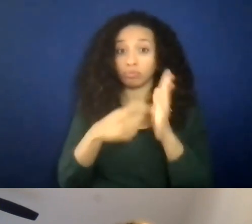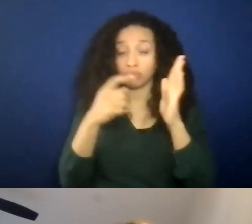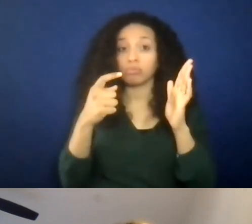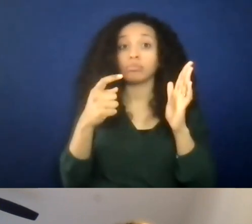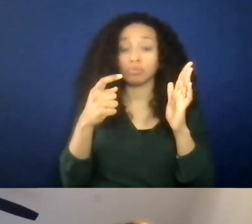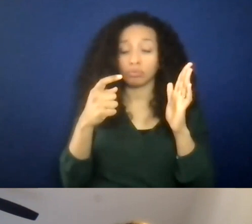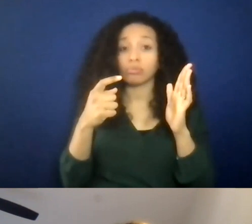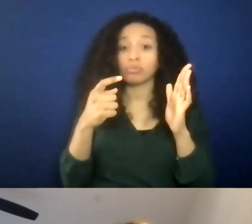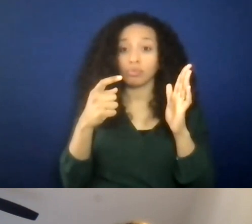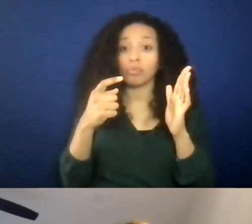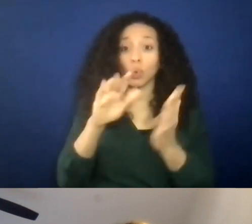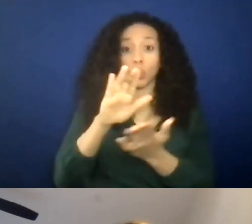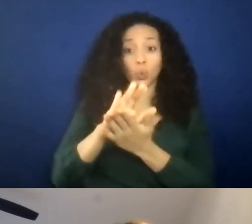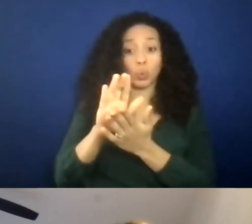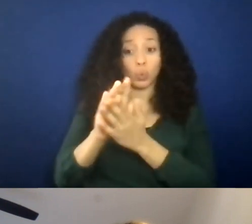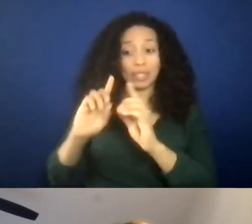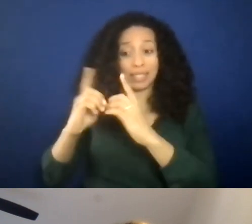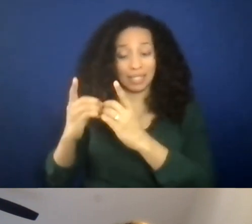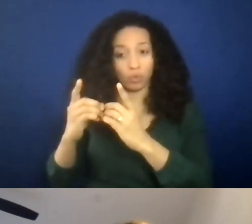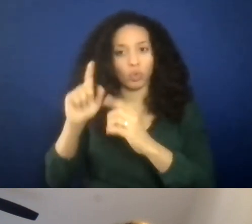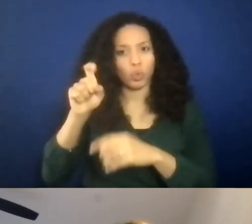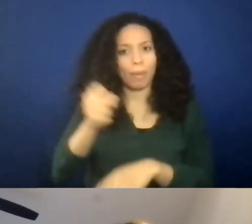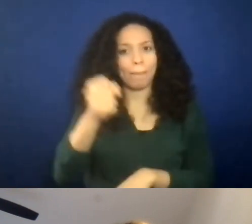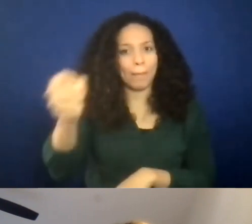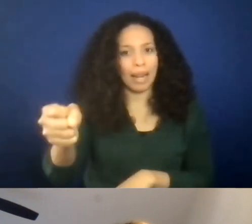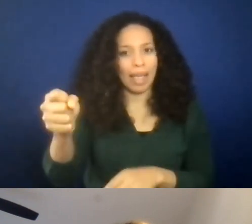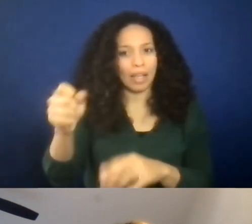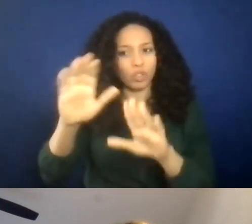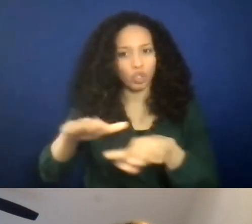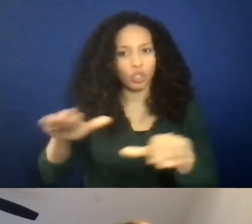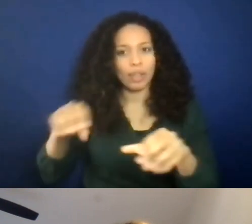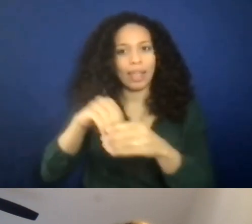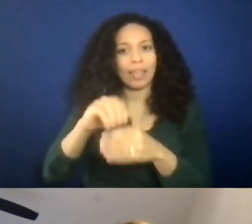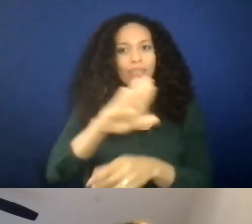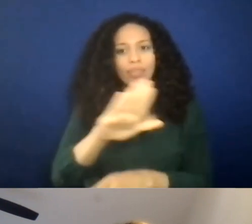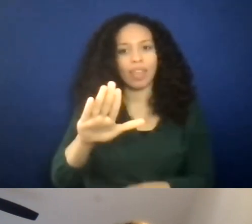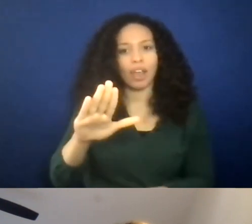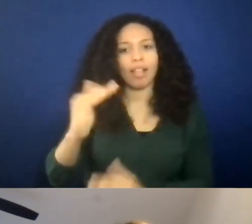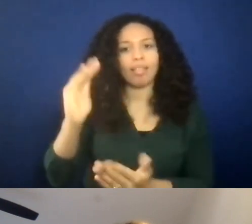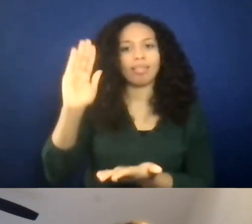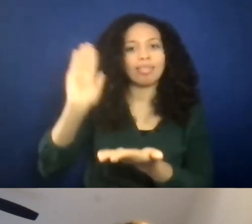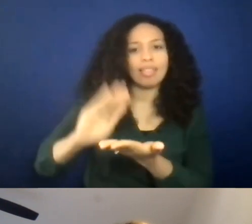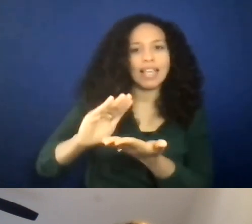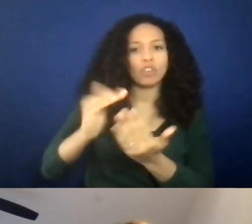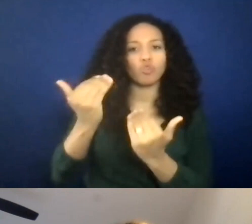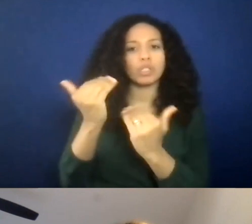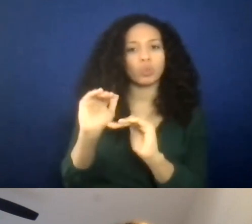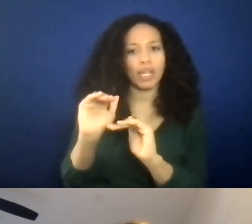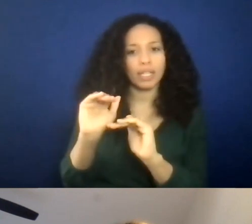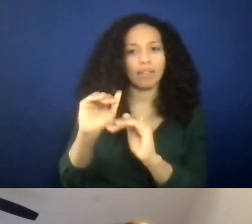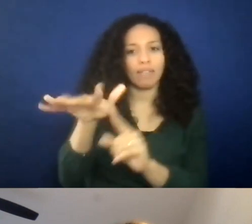school districts place children in what's called their least restrictive environment and for